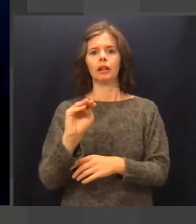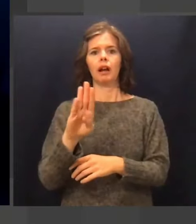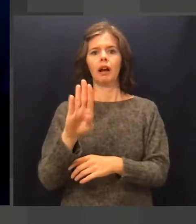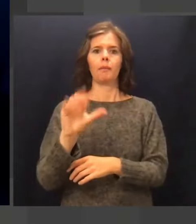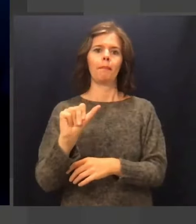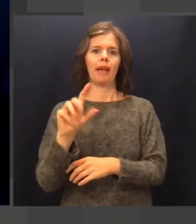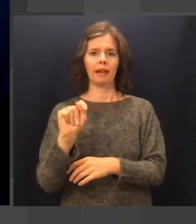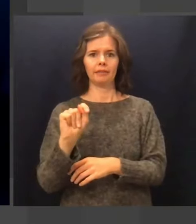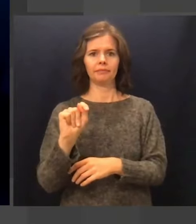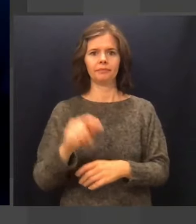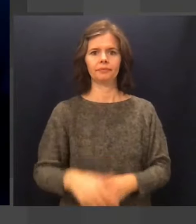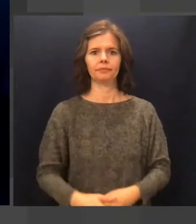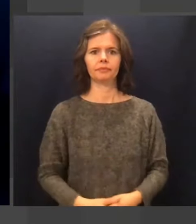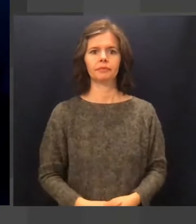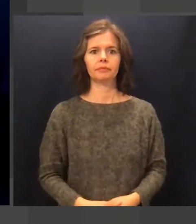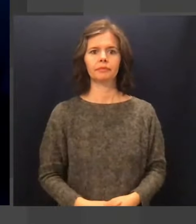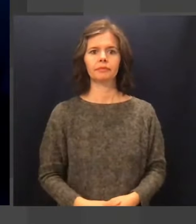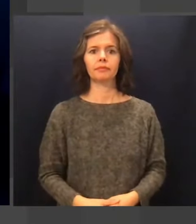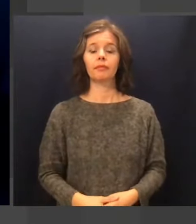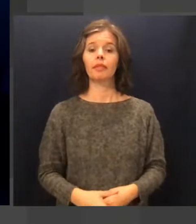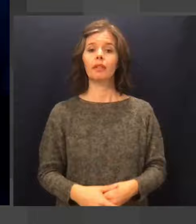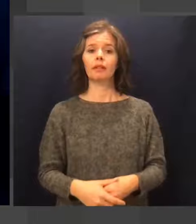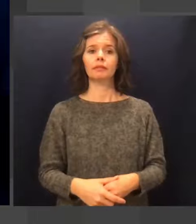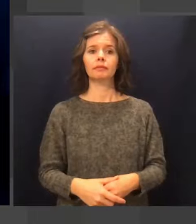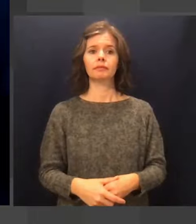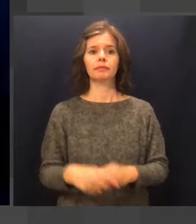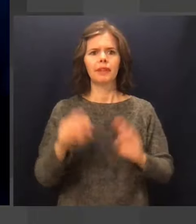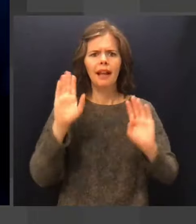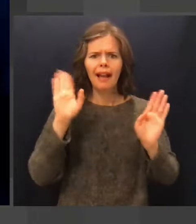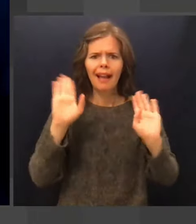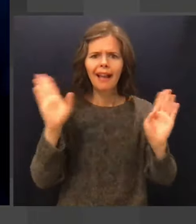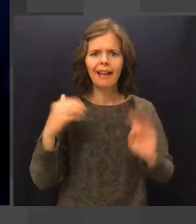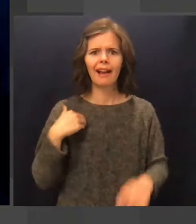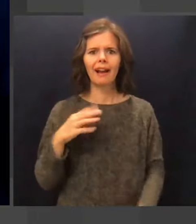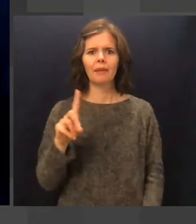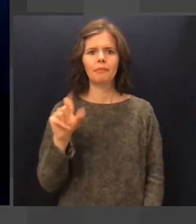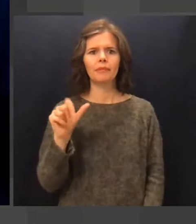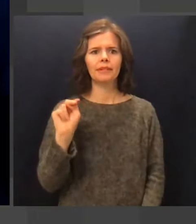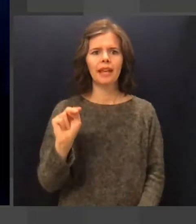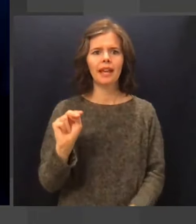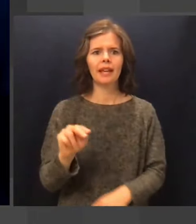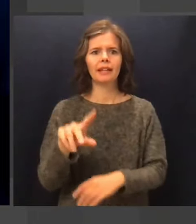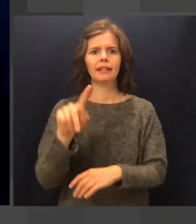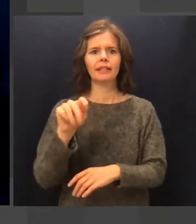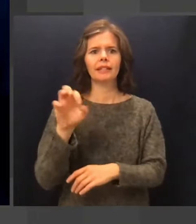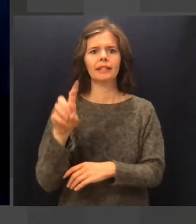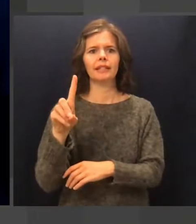THAT LEADS US TO ANOTHER